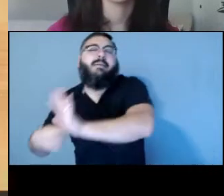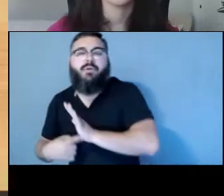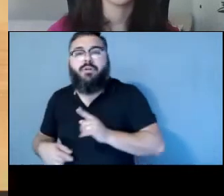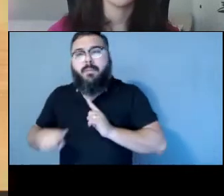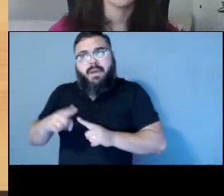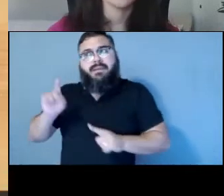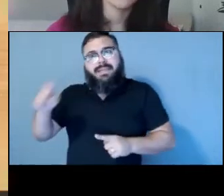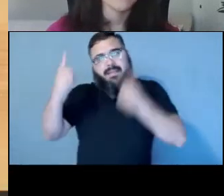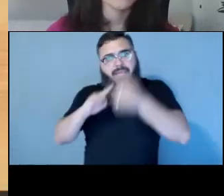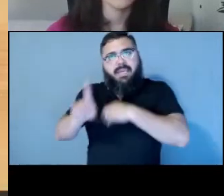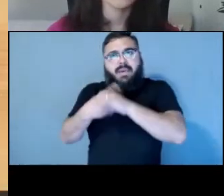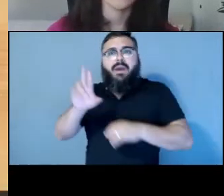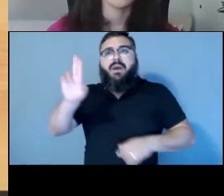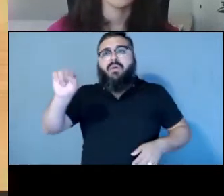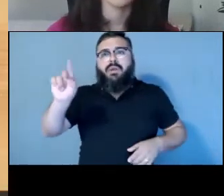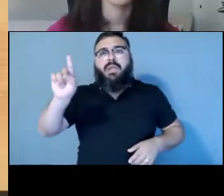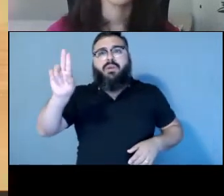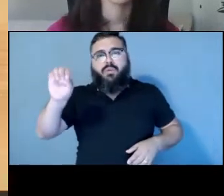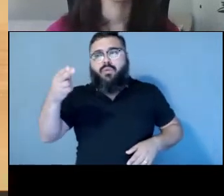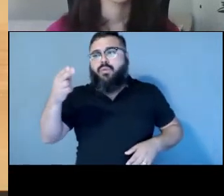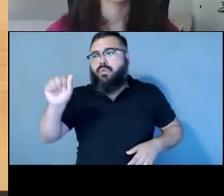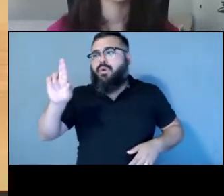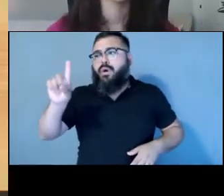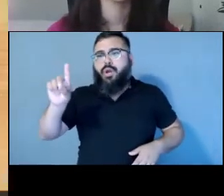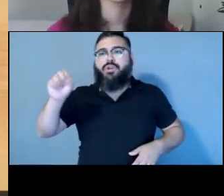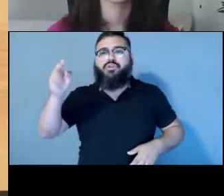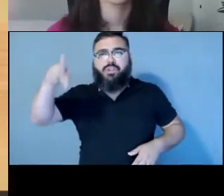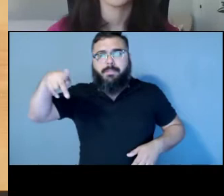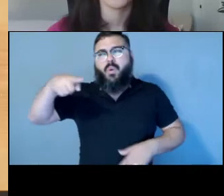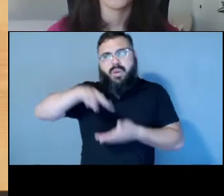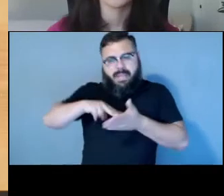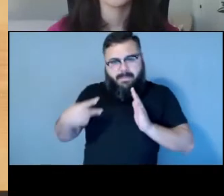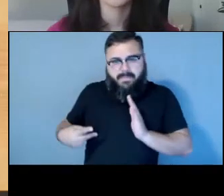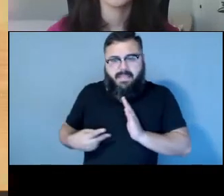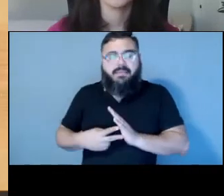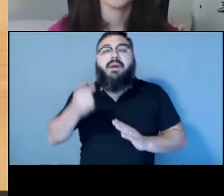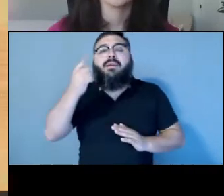and whether it is maybe too expensive. And it doesn't just refer to cost,